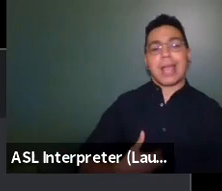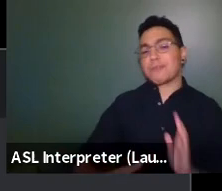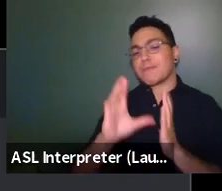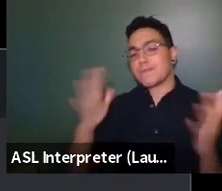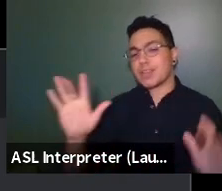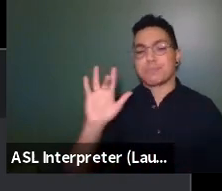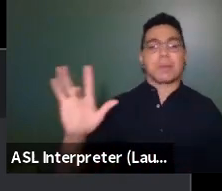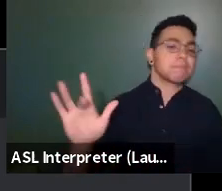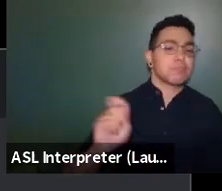list.